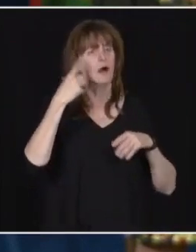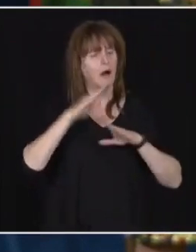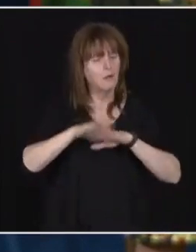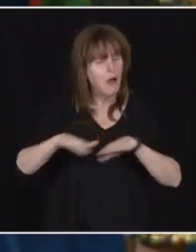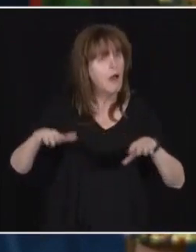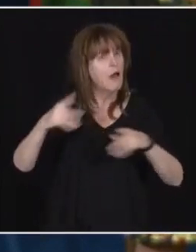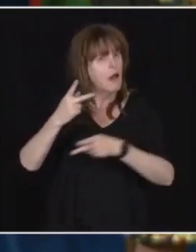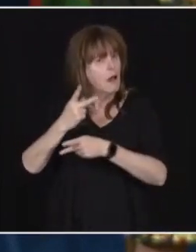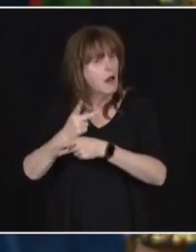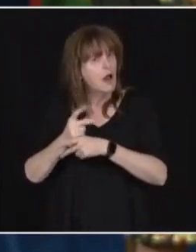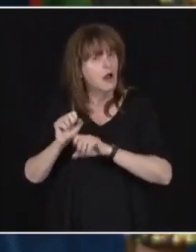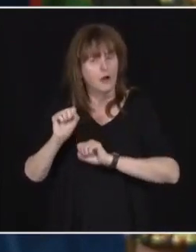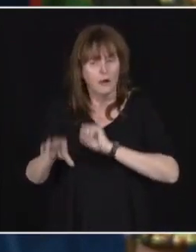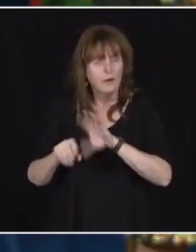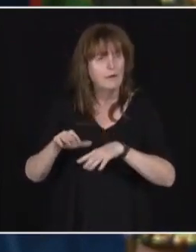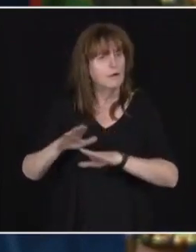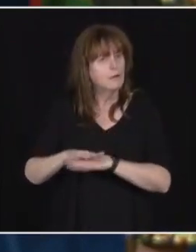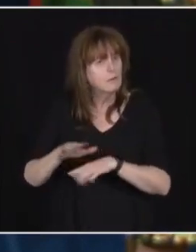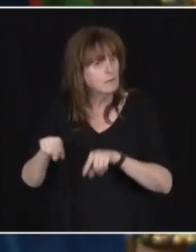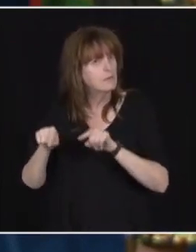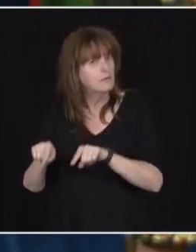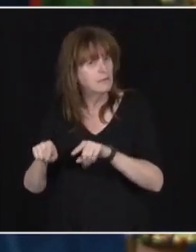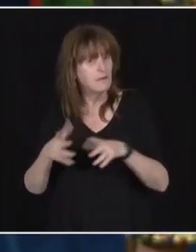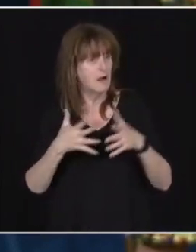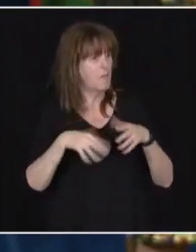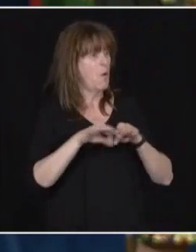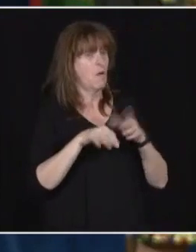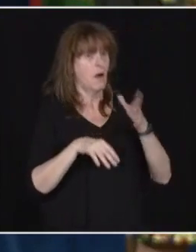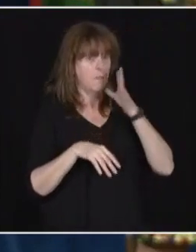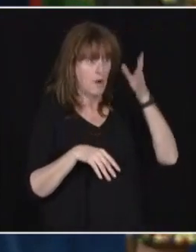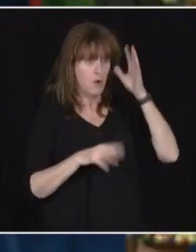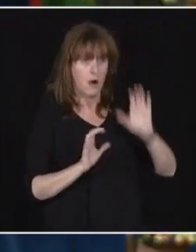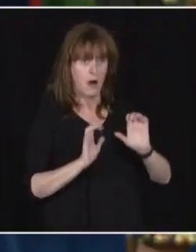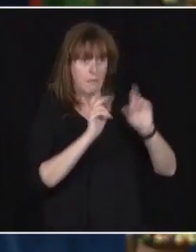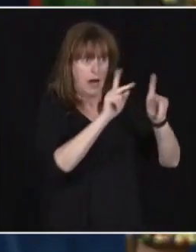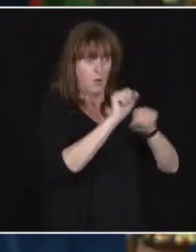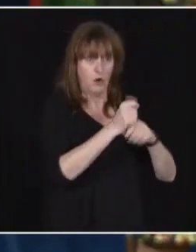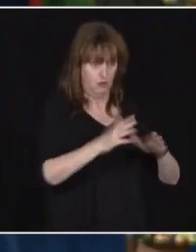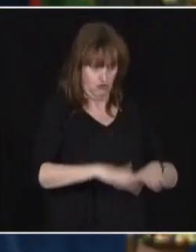We appreciate the importance of childcare and daycare to get